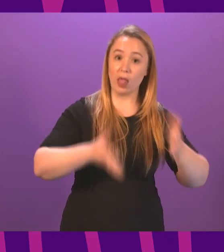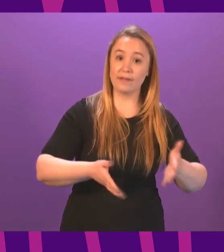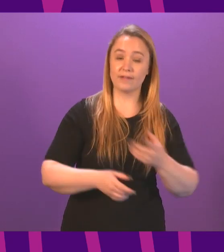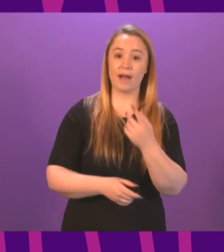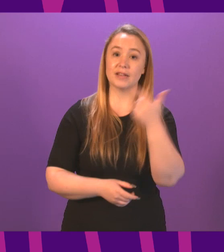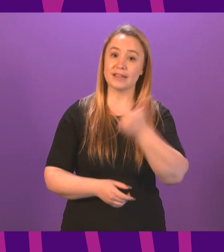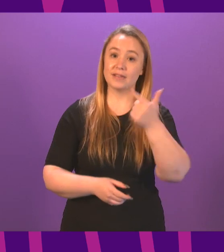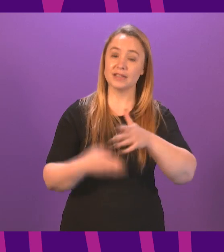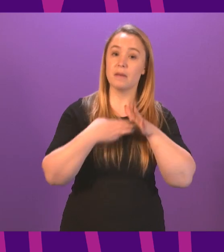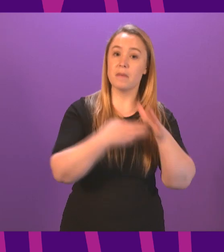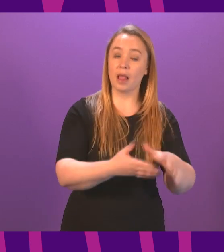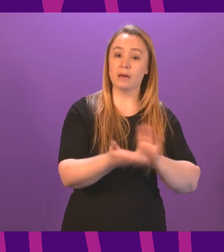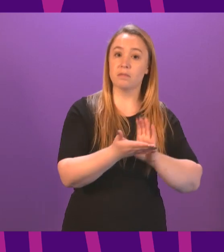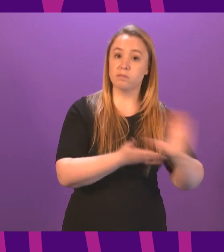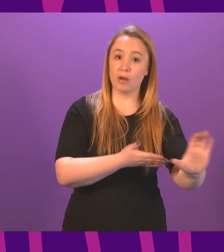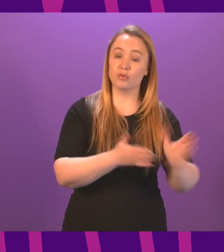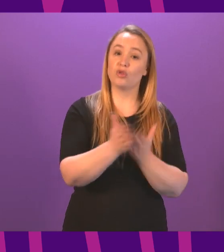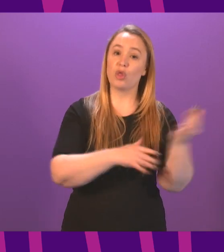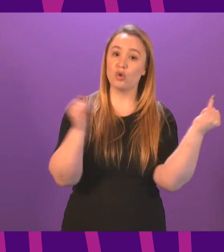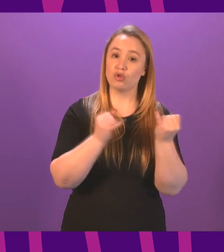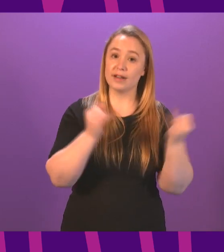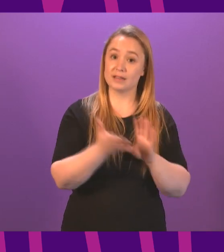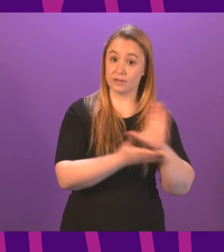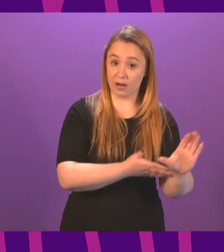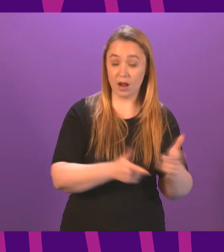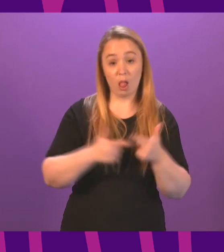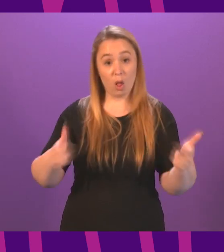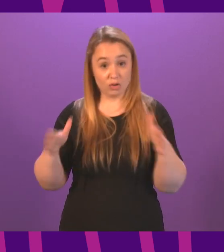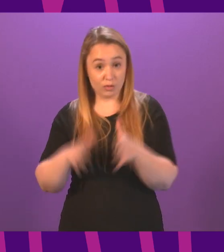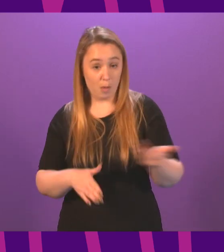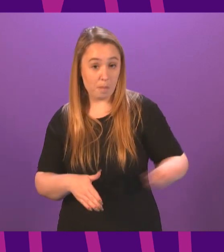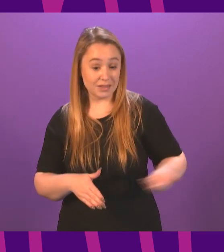fund. When so many small Scottish businesses are under pressure, should we not do something similar?